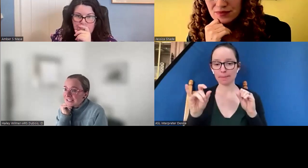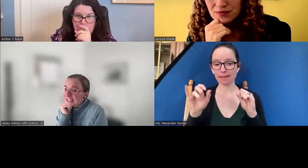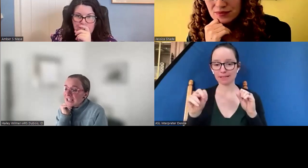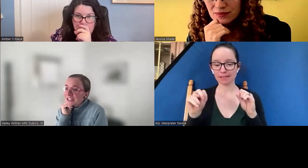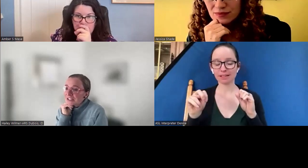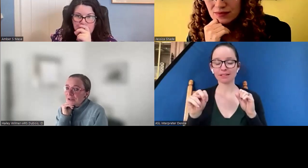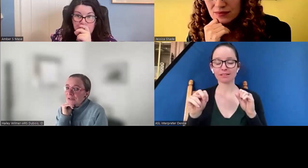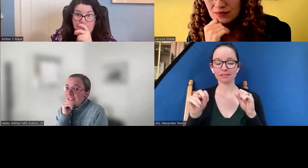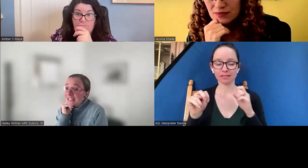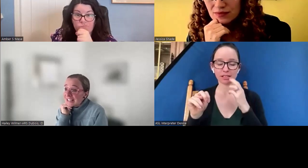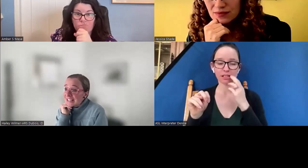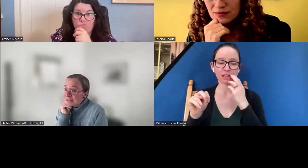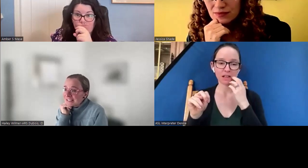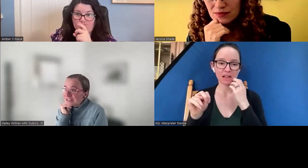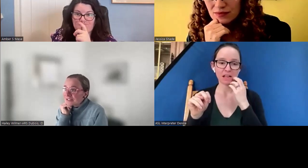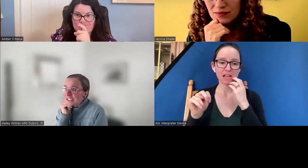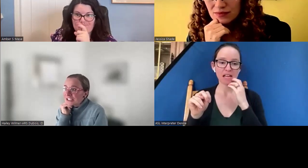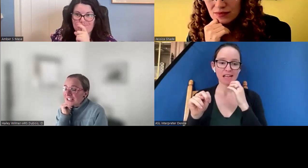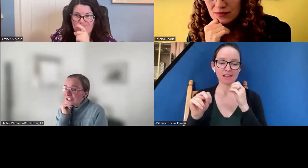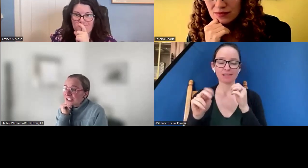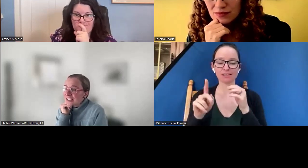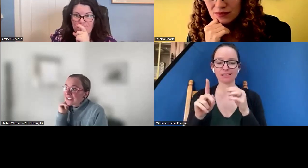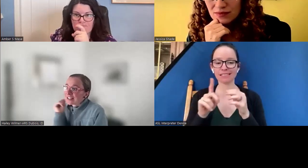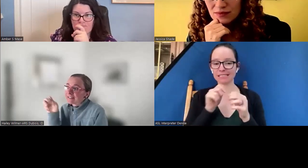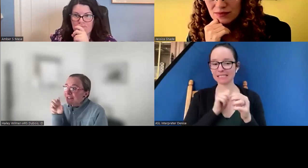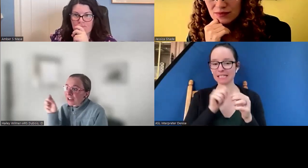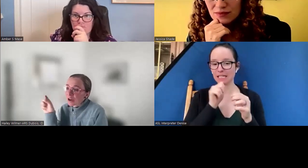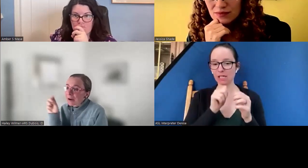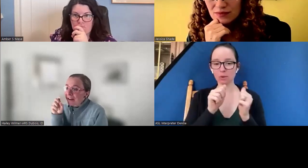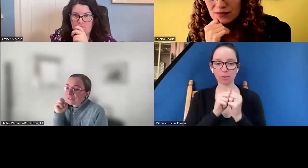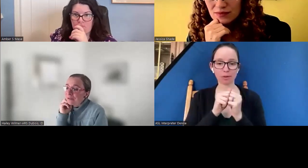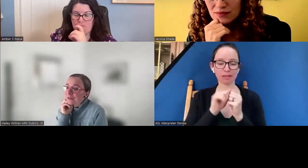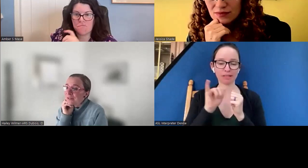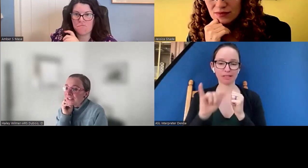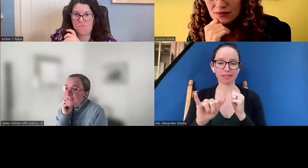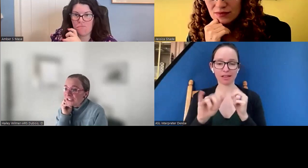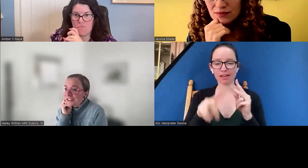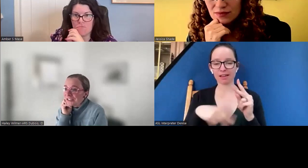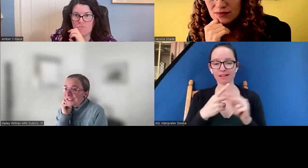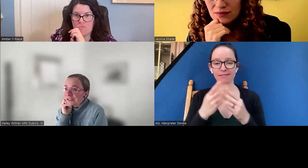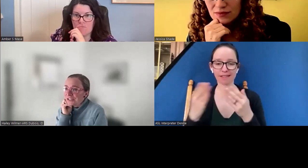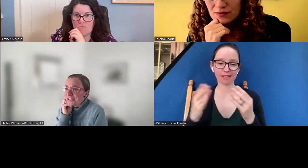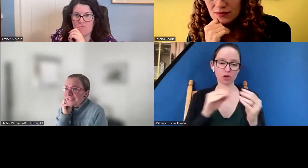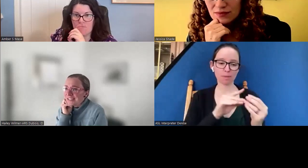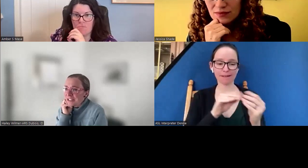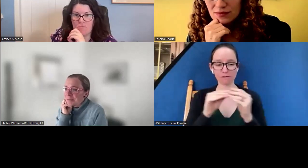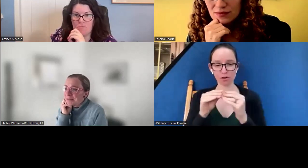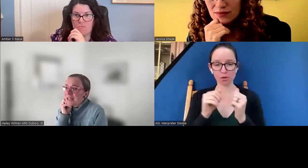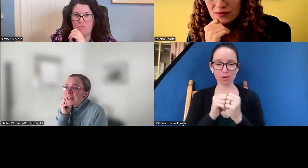And so the dynamics they're really challenging, and they go back and forth between the ecological and the social system.